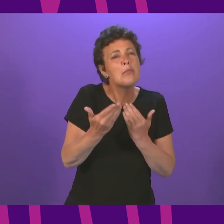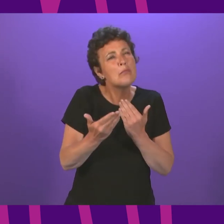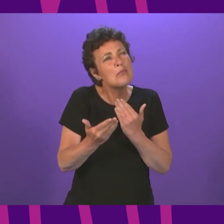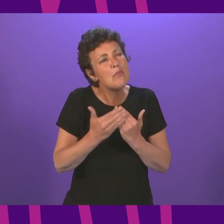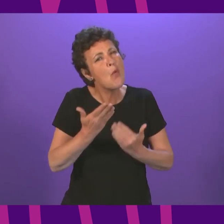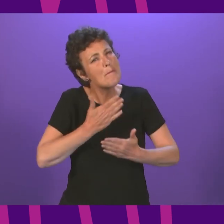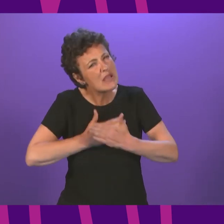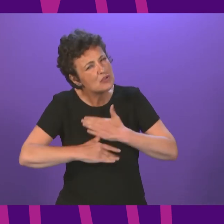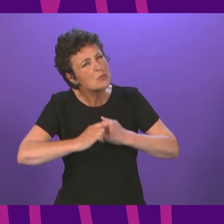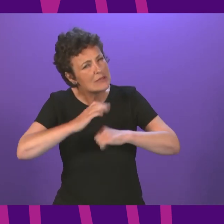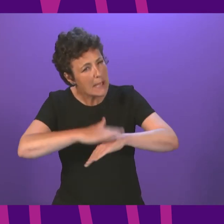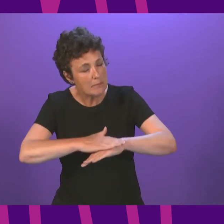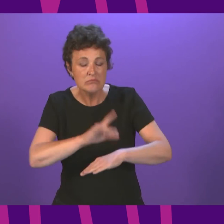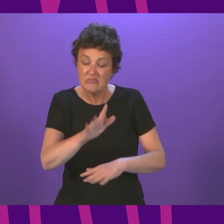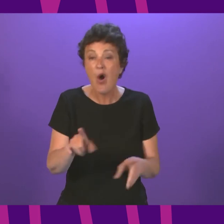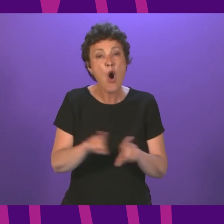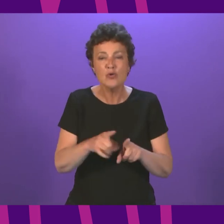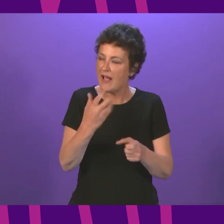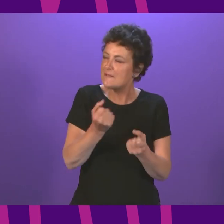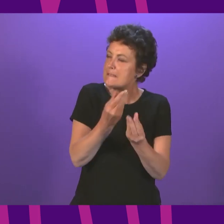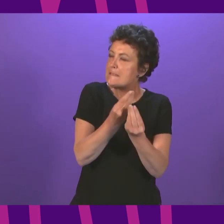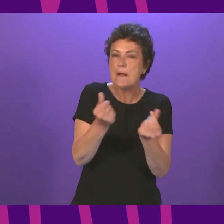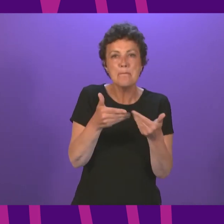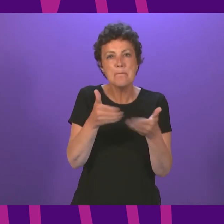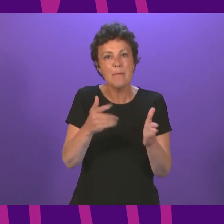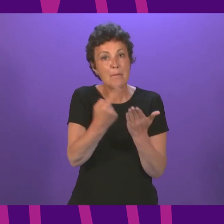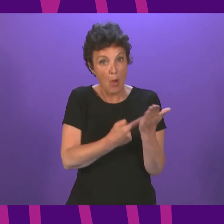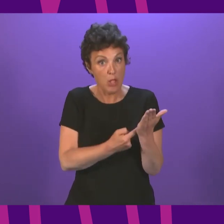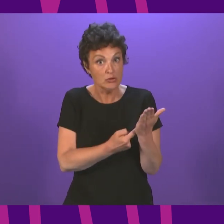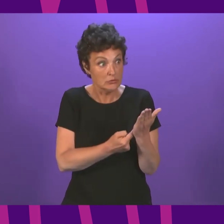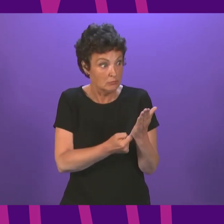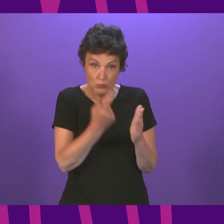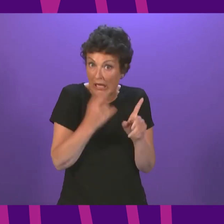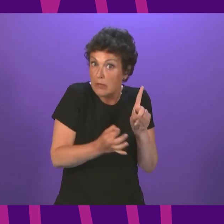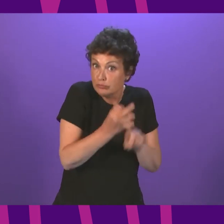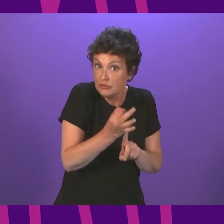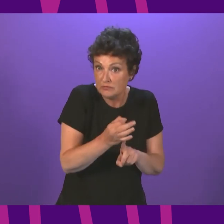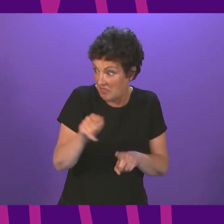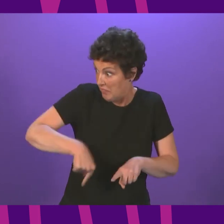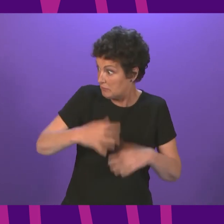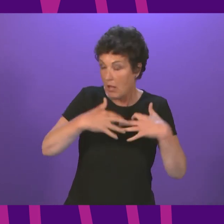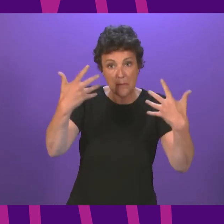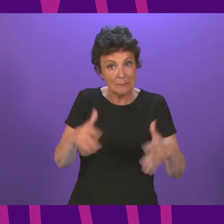a row, but it bears repeating: the ability to isolate at home is the most important response